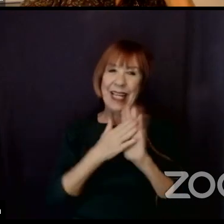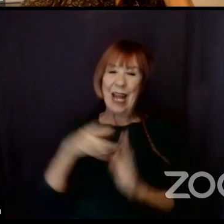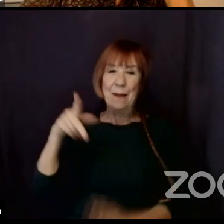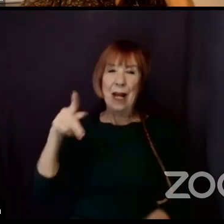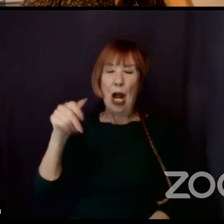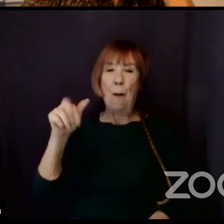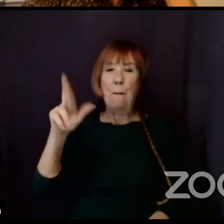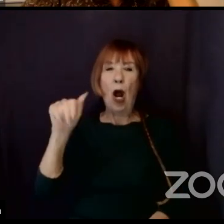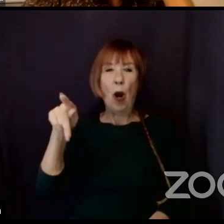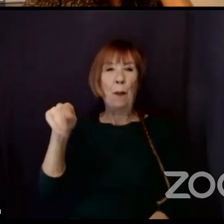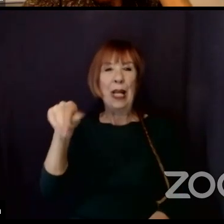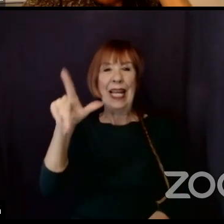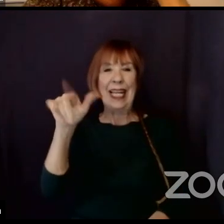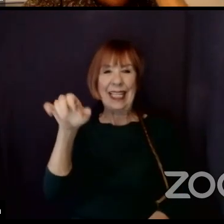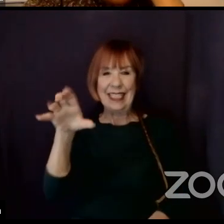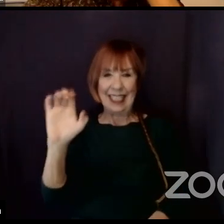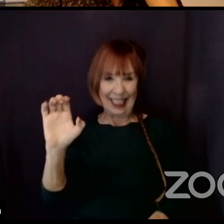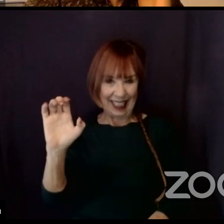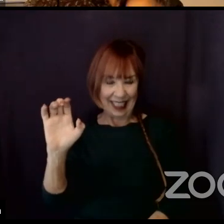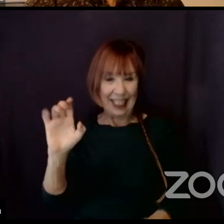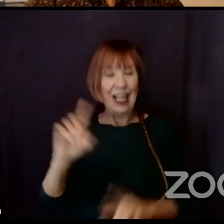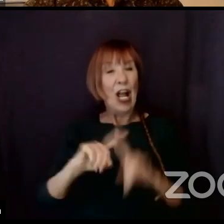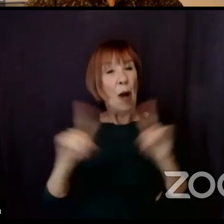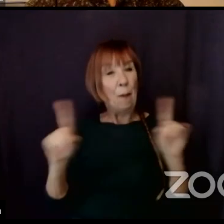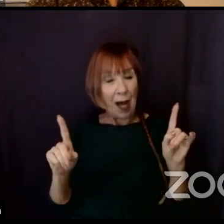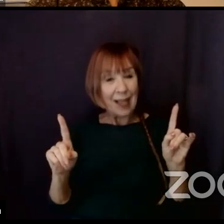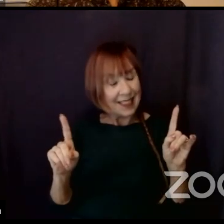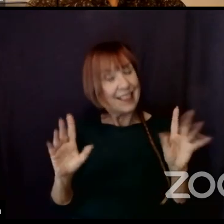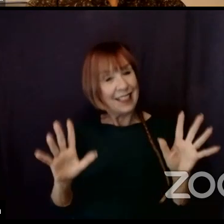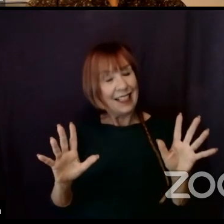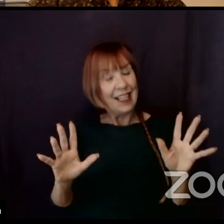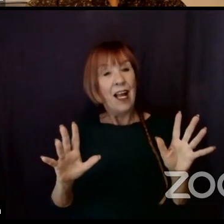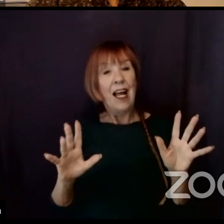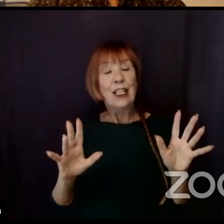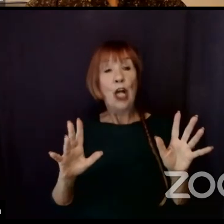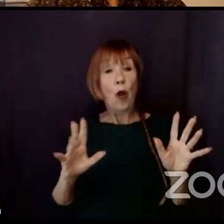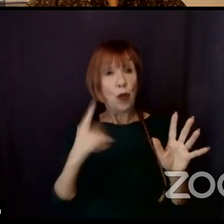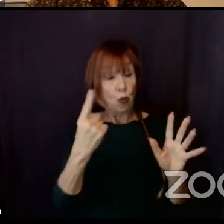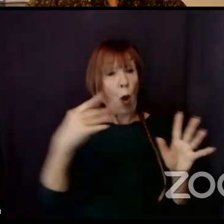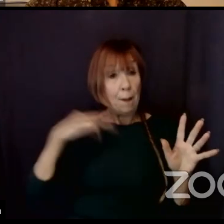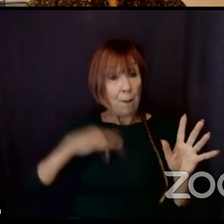But as I always tell people, the benefit of your whole life exploding before your eyes is that when you're ready